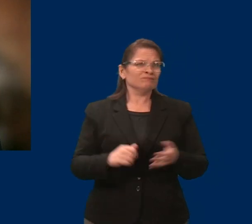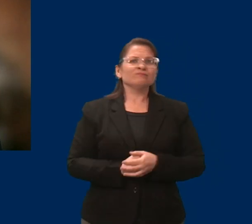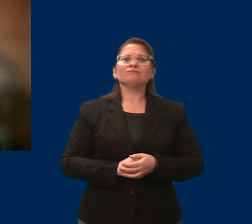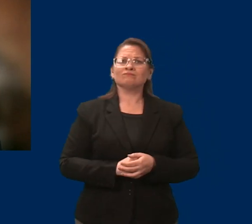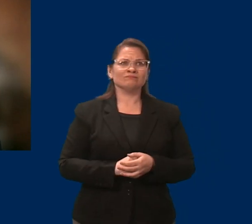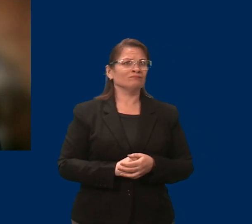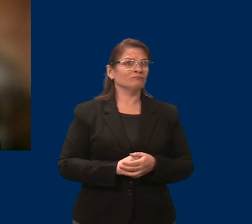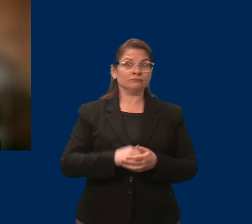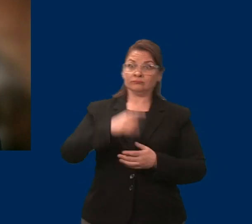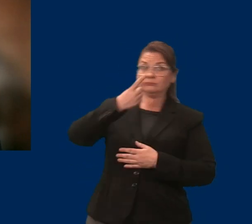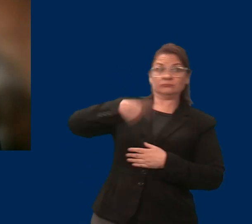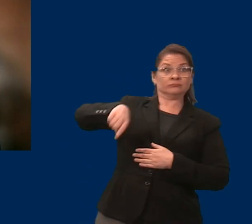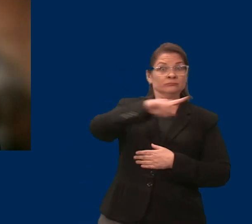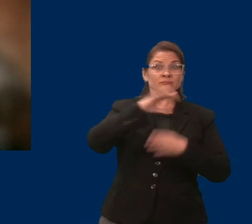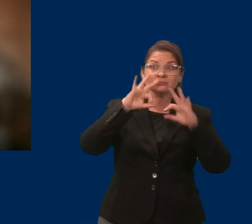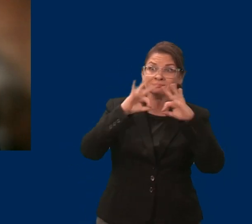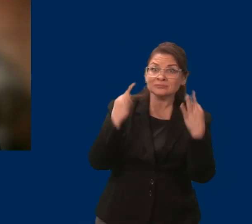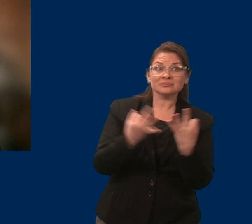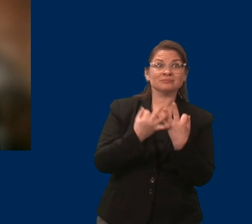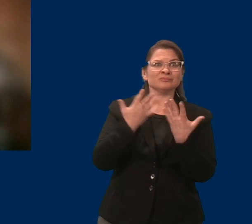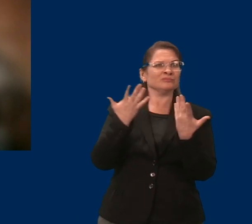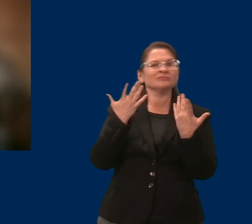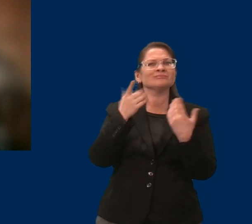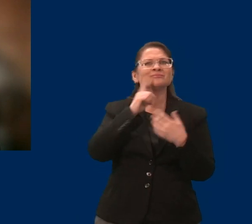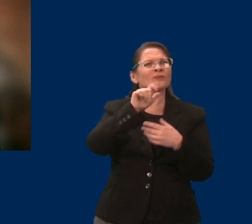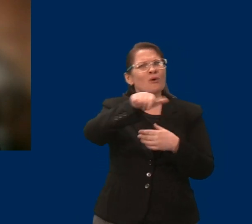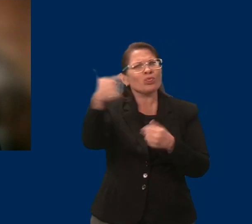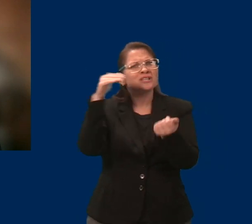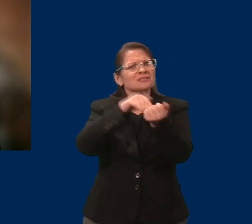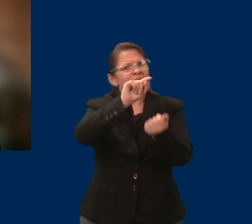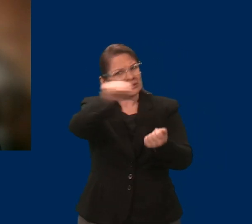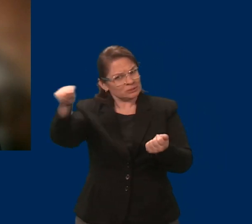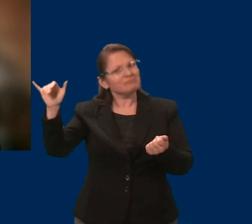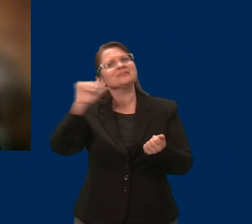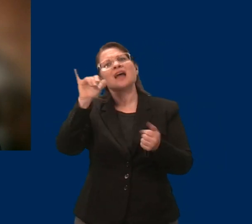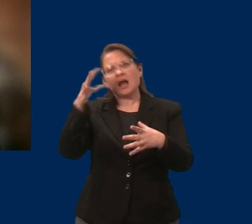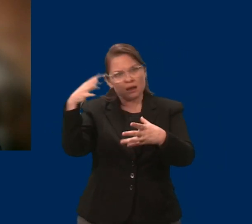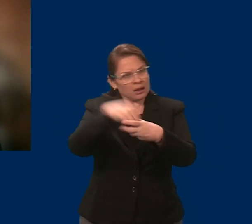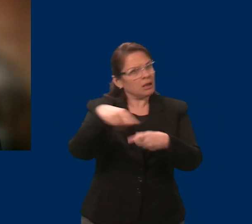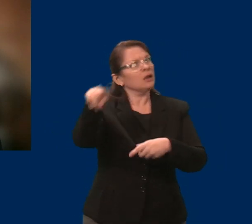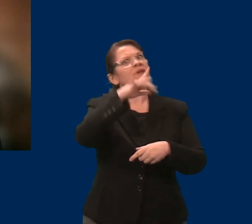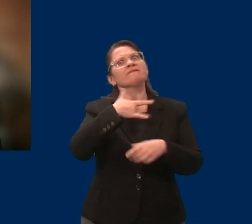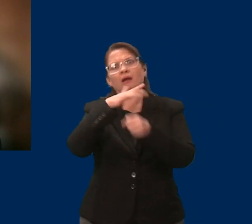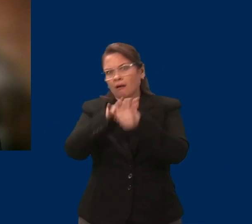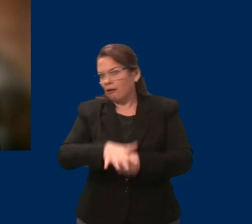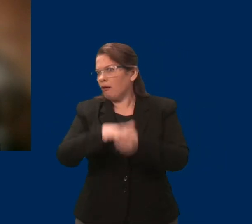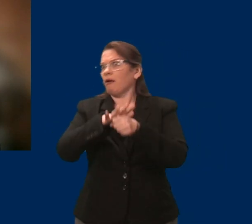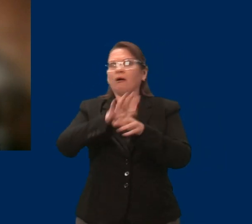Sometimes we forget that those pediatricians and those clinicians also want to get patients